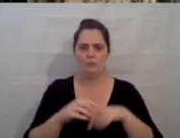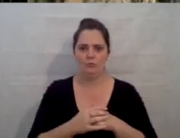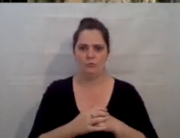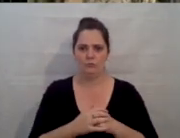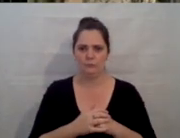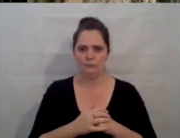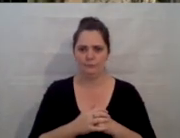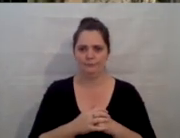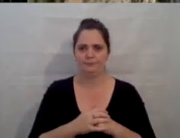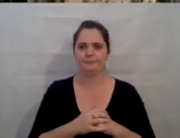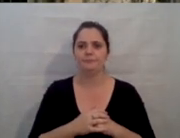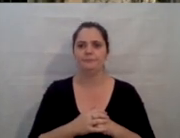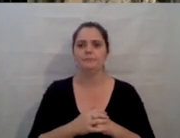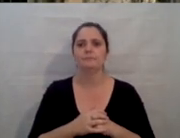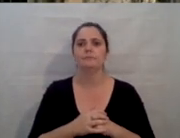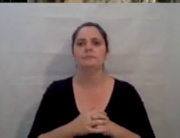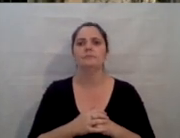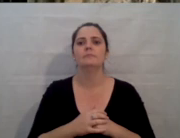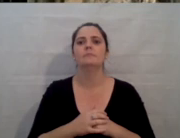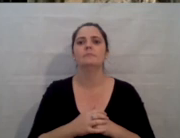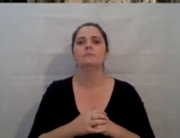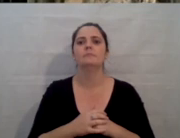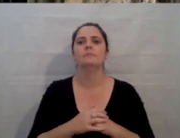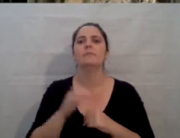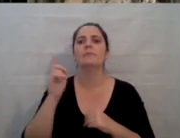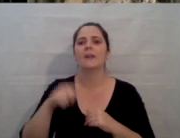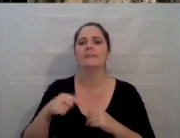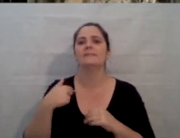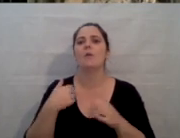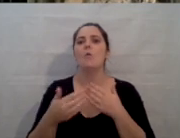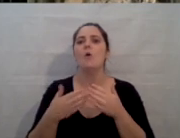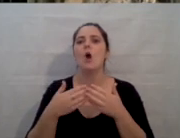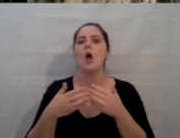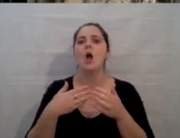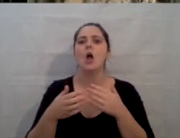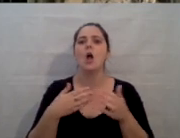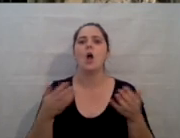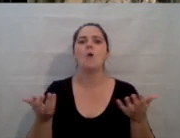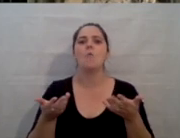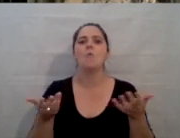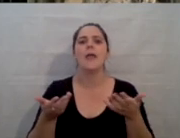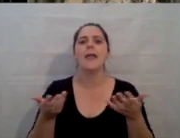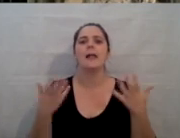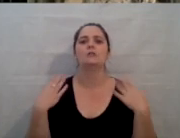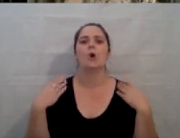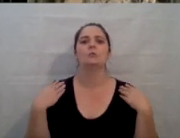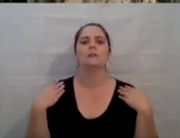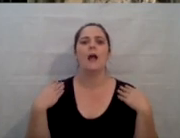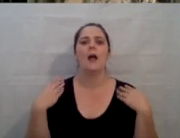Alright now once I've got that, I'm going to start to organise where the shoulders are coming across, I'm going to sight